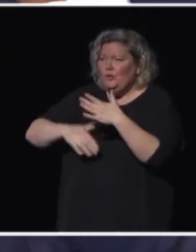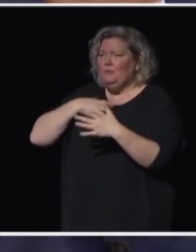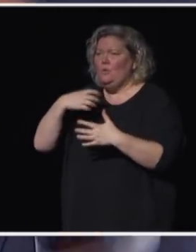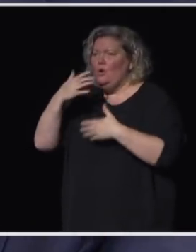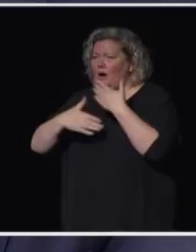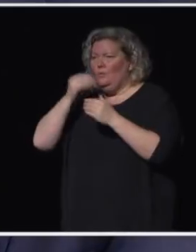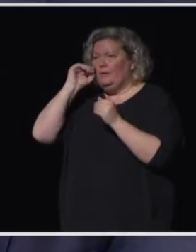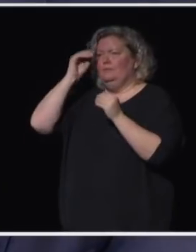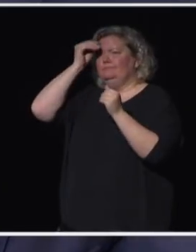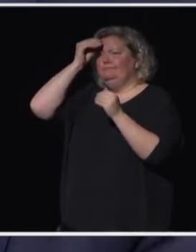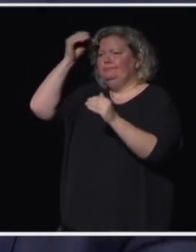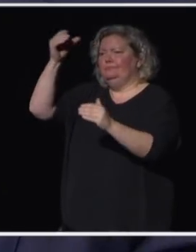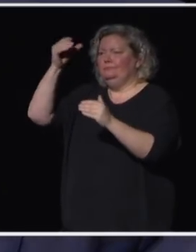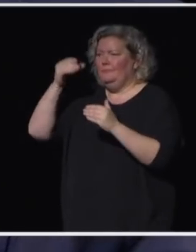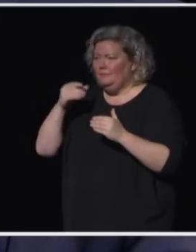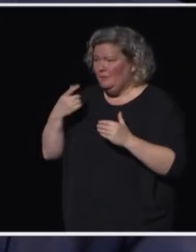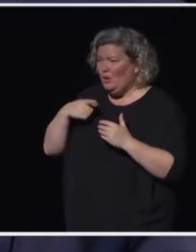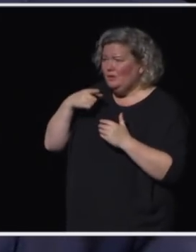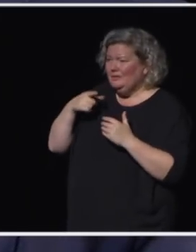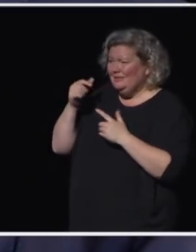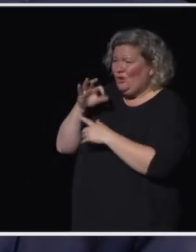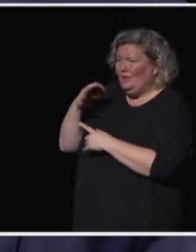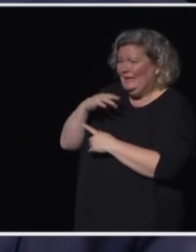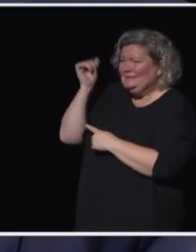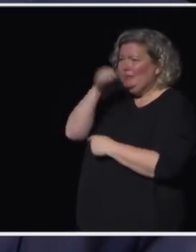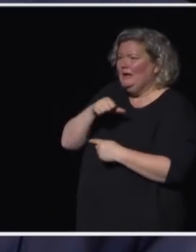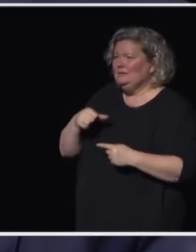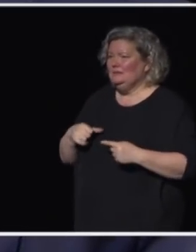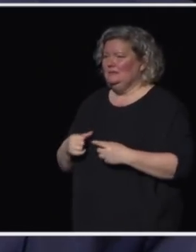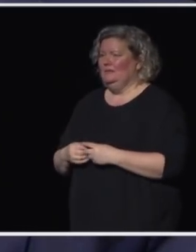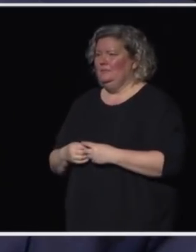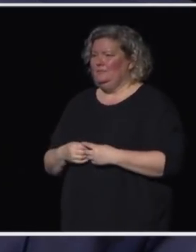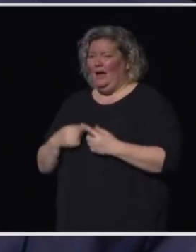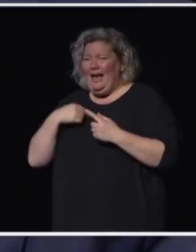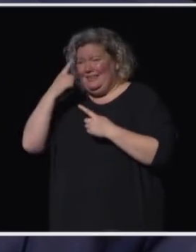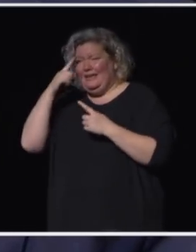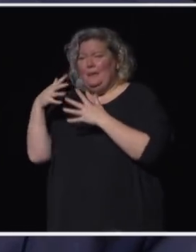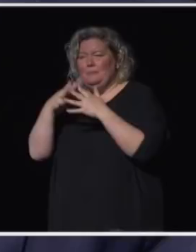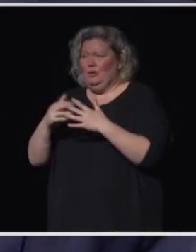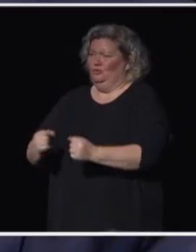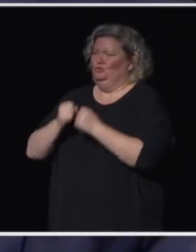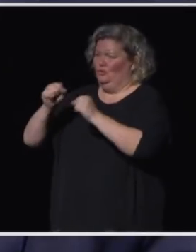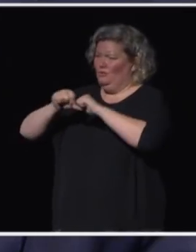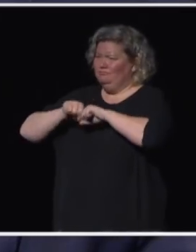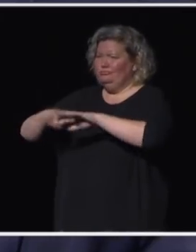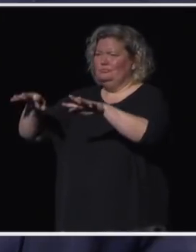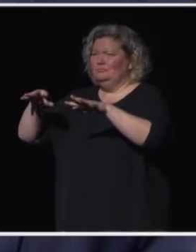through something that's actually, you know, what's going to happen. We have a plague of that in America. We have a plague of that among people